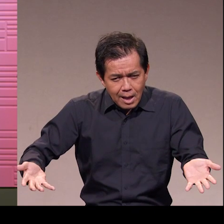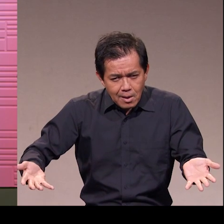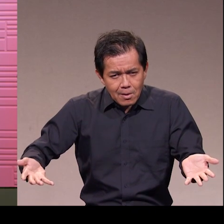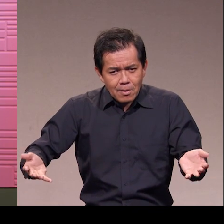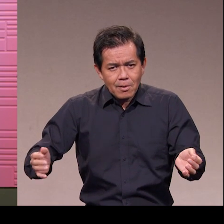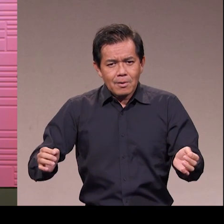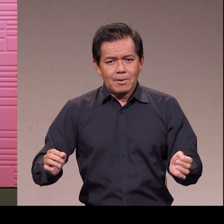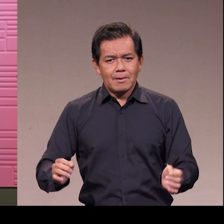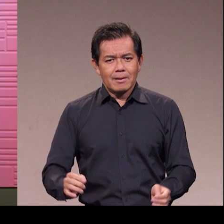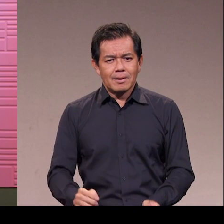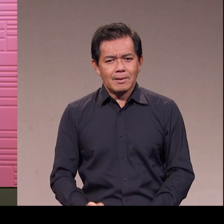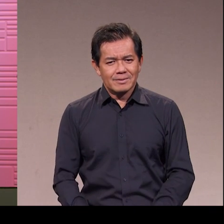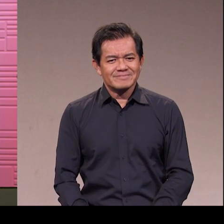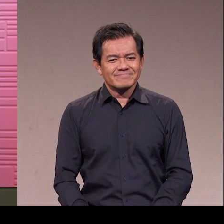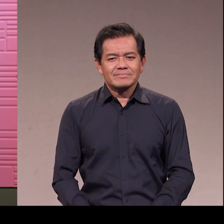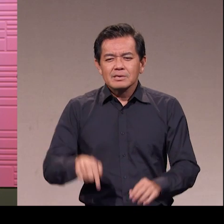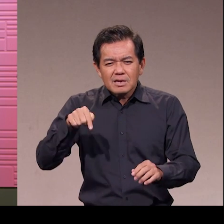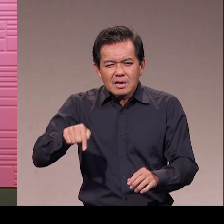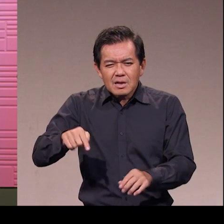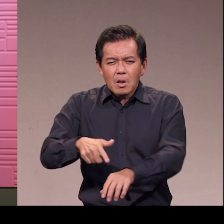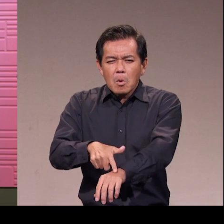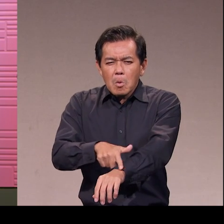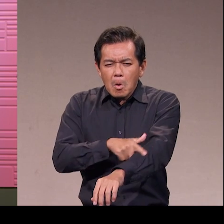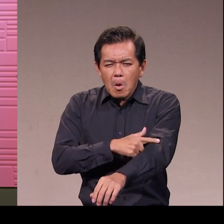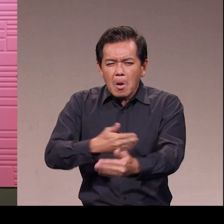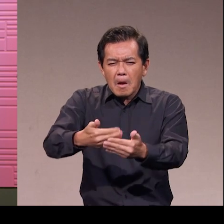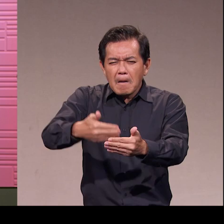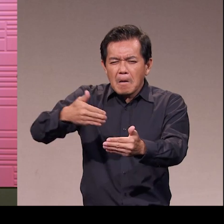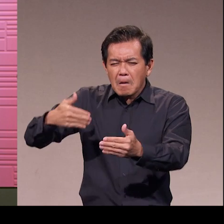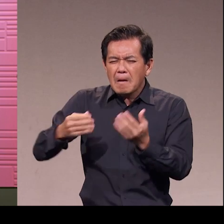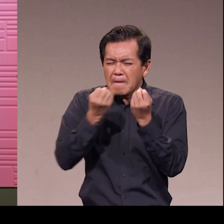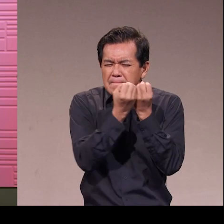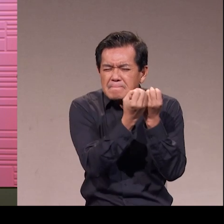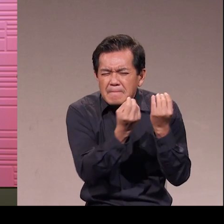It would take far too long to recount every single one of our achievements. Even if I had a whole night